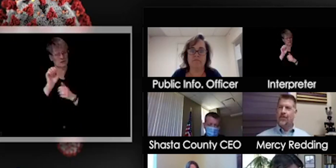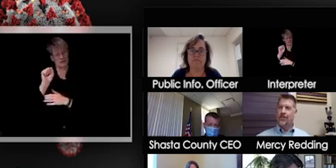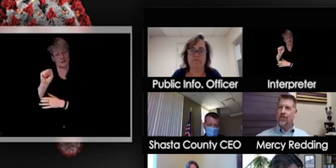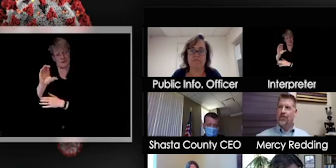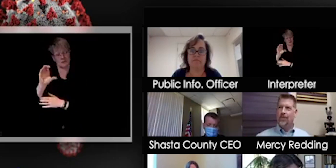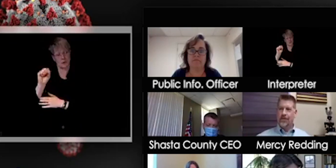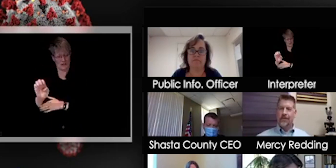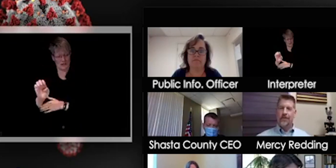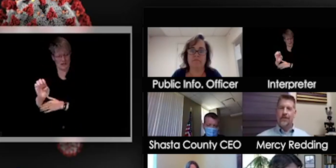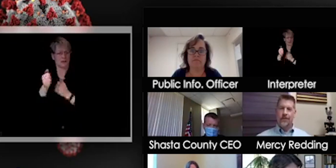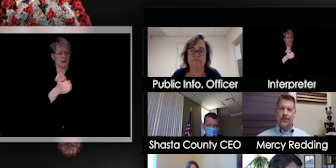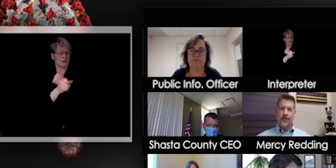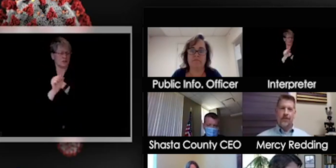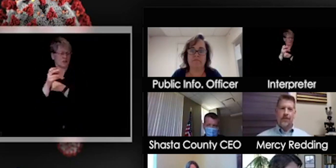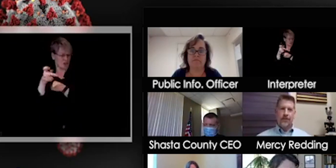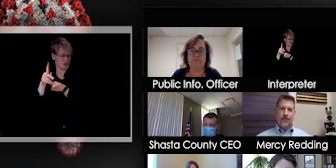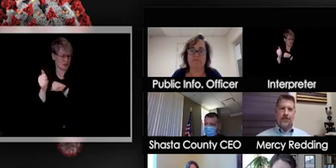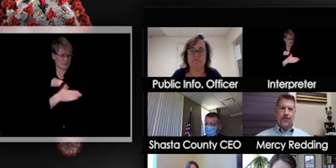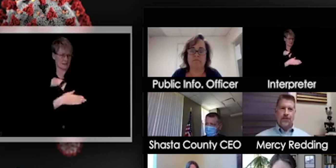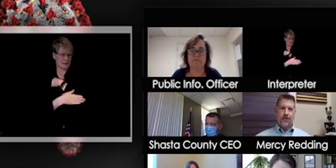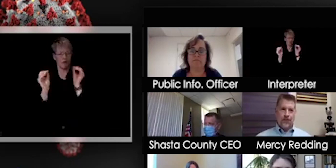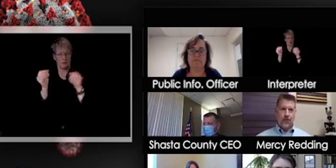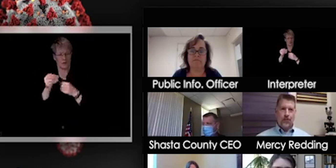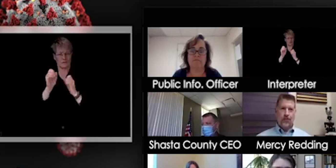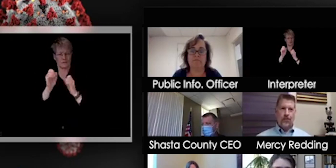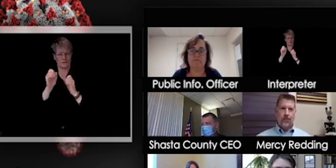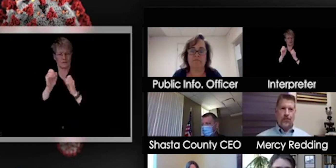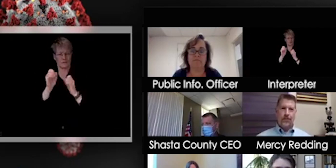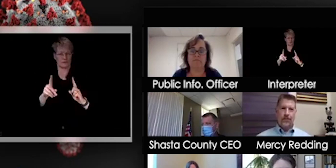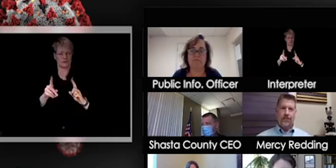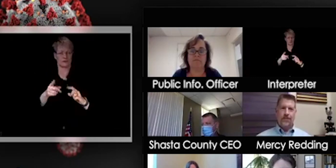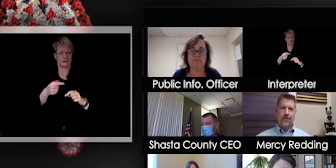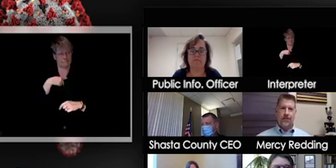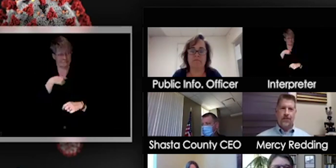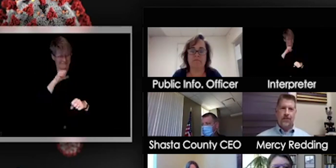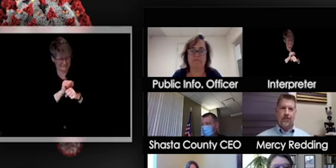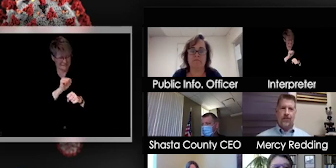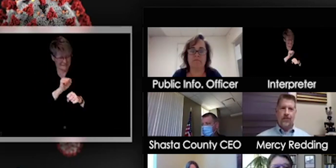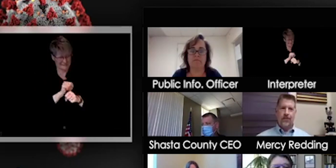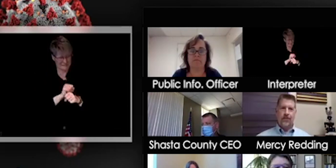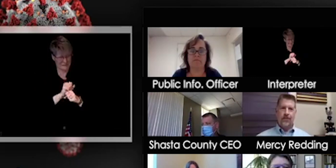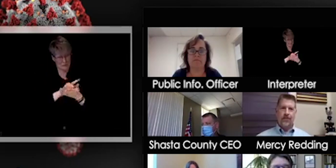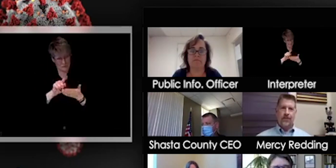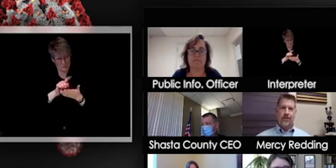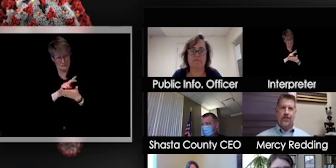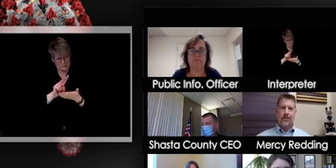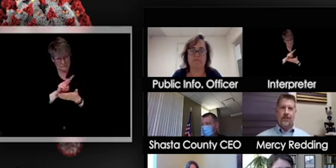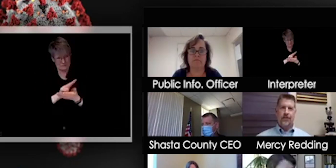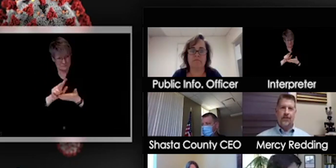and they have been working for weeks with their superintendents to develop plans. The